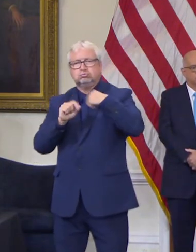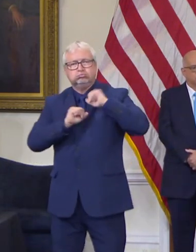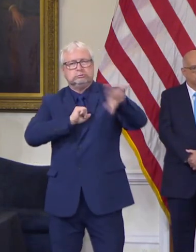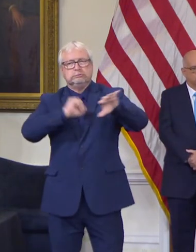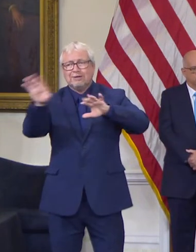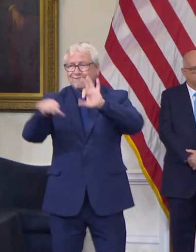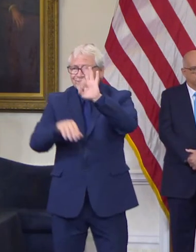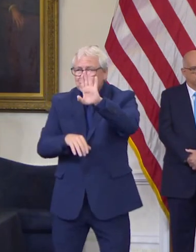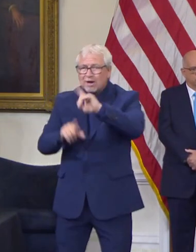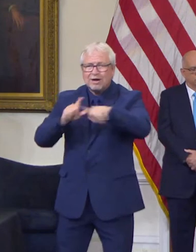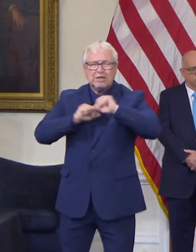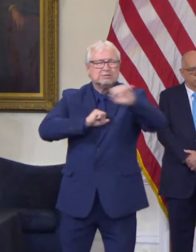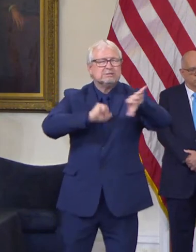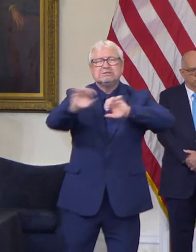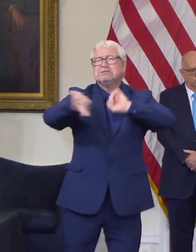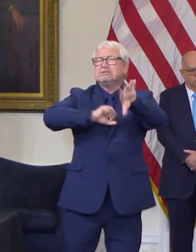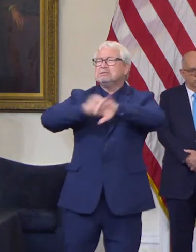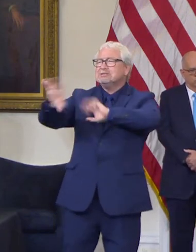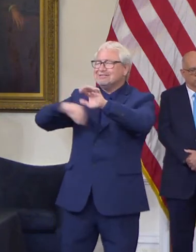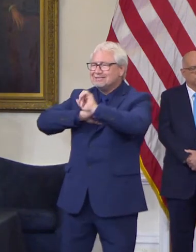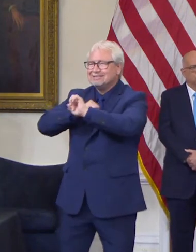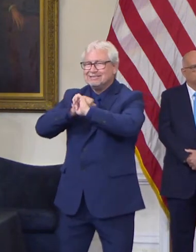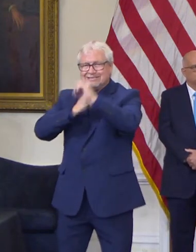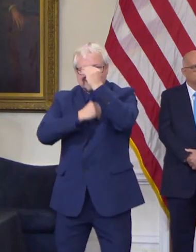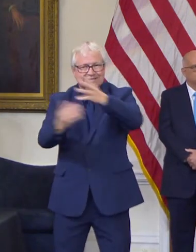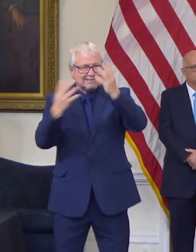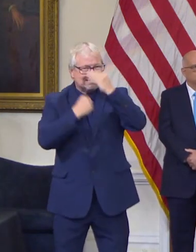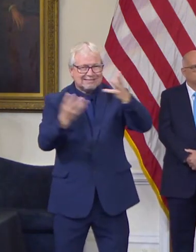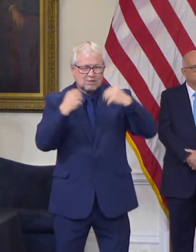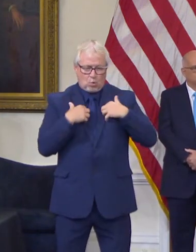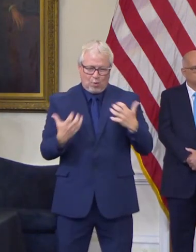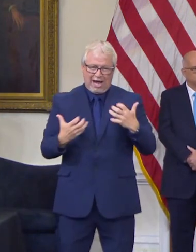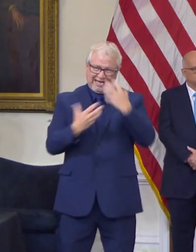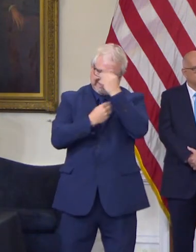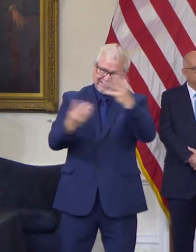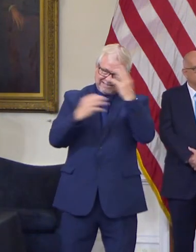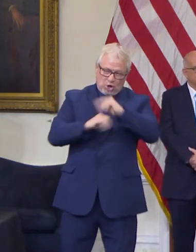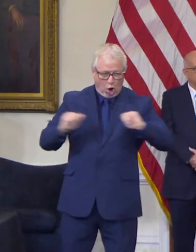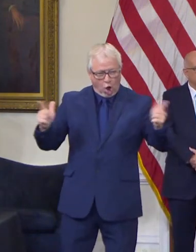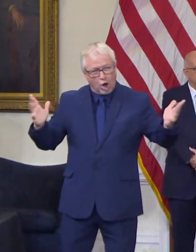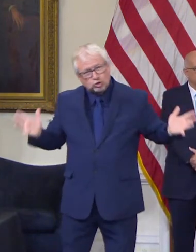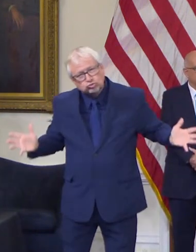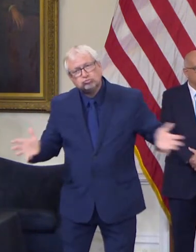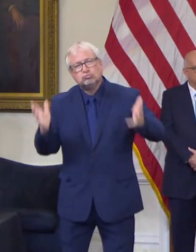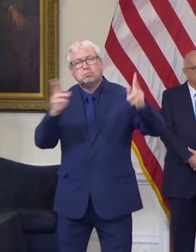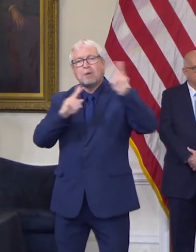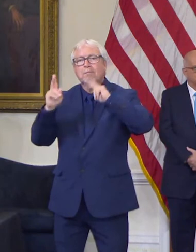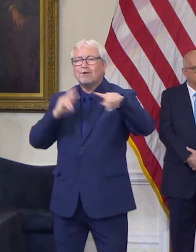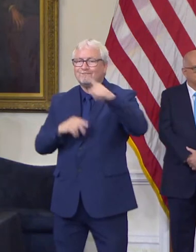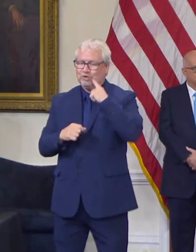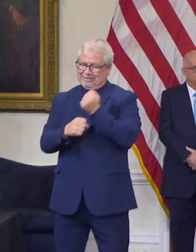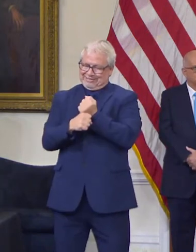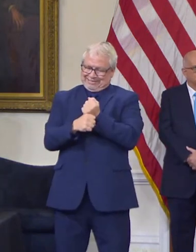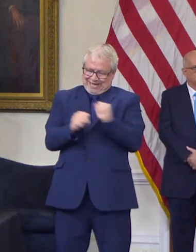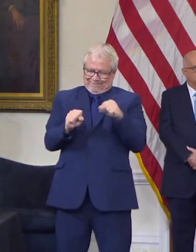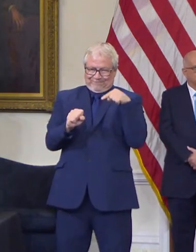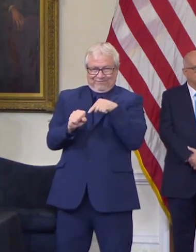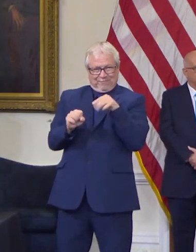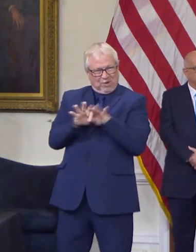vax Maryland Twitter feed, where you can find facts and other information that you can trust about COVID-19 vaccines and more proactive communications about